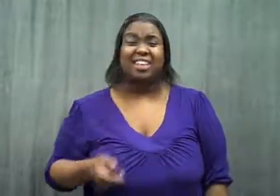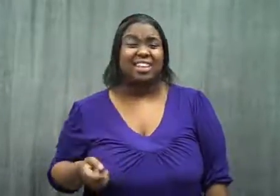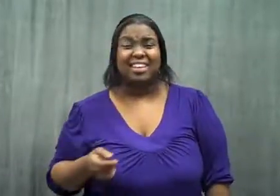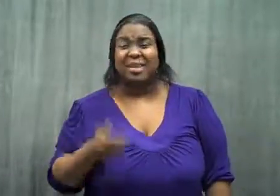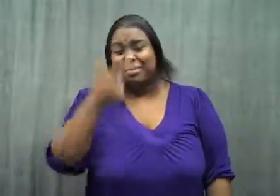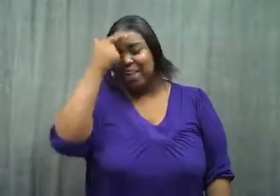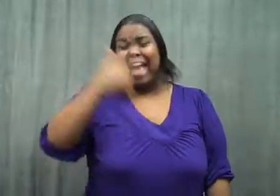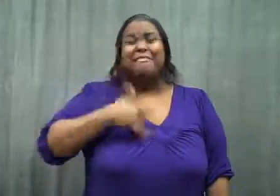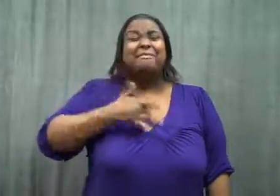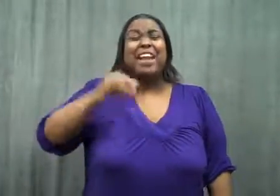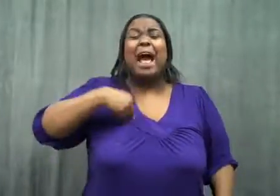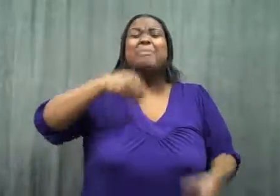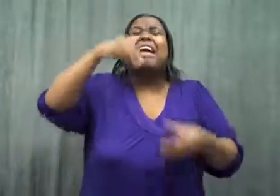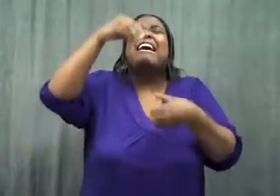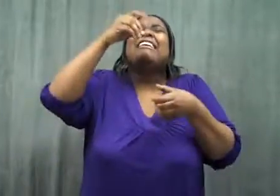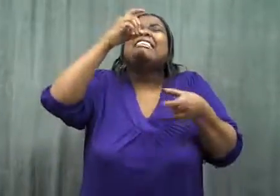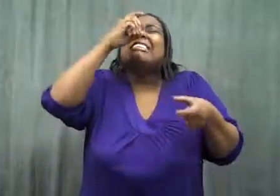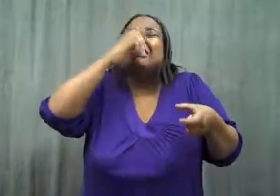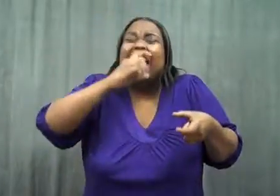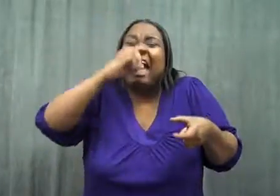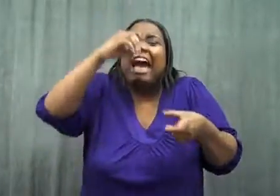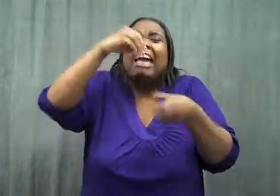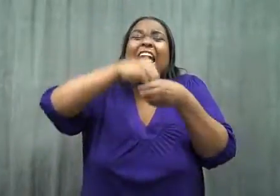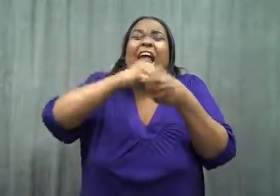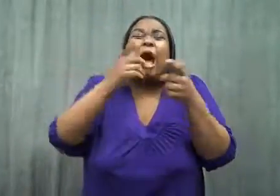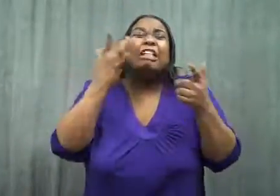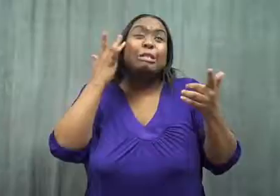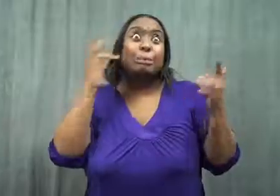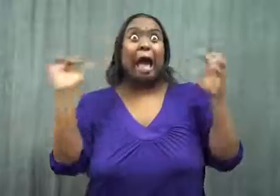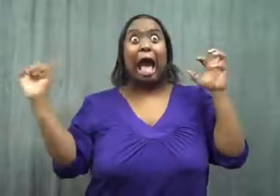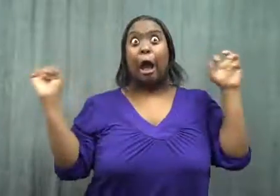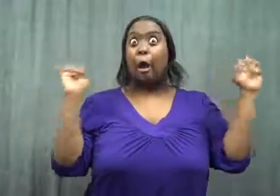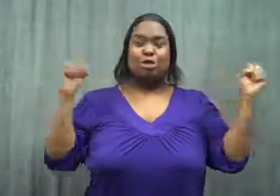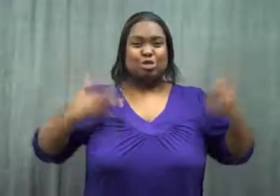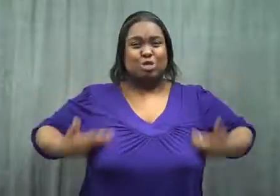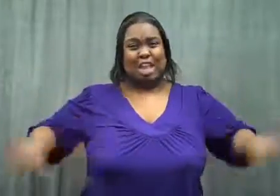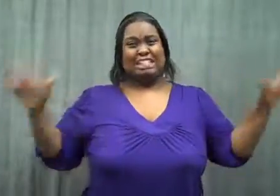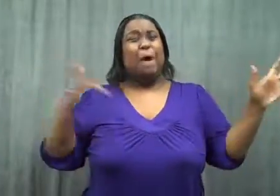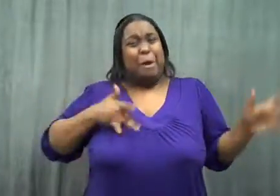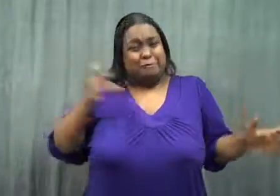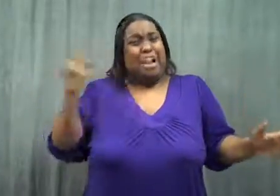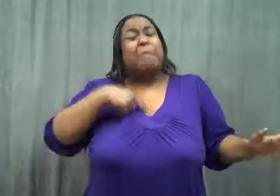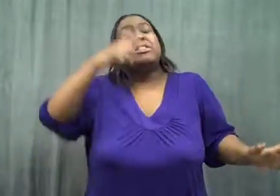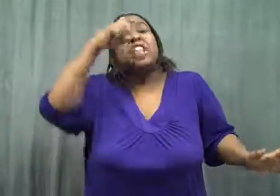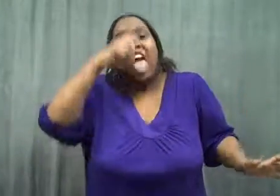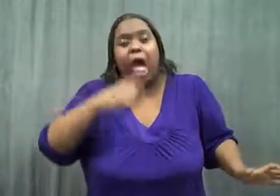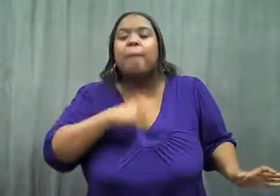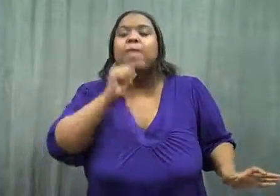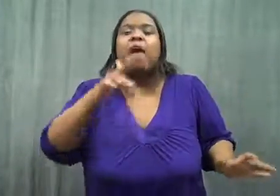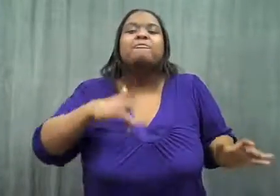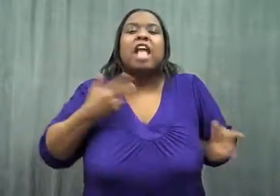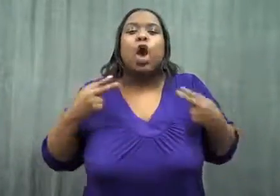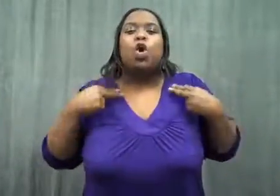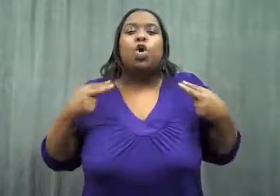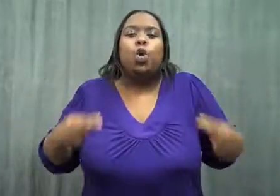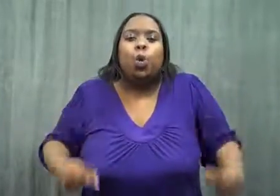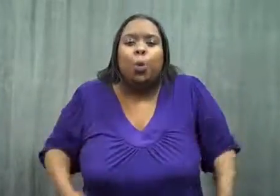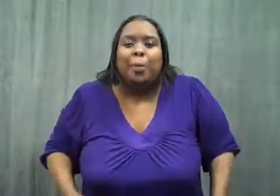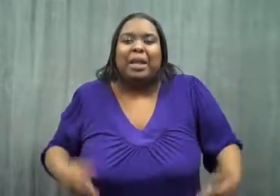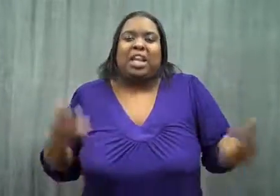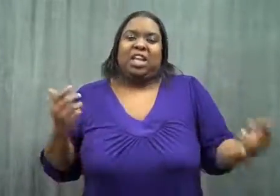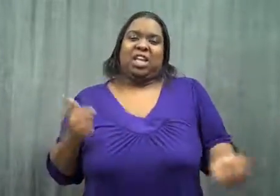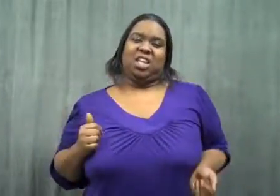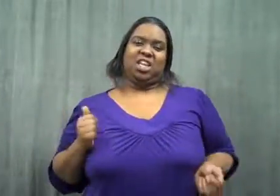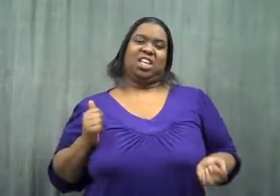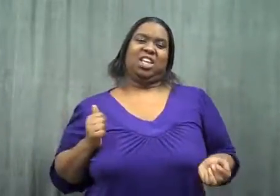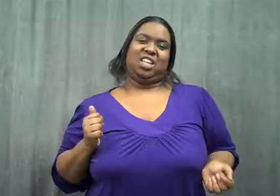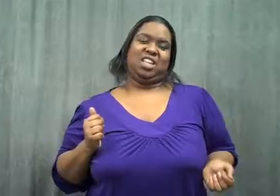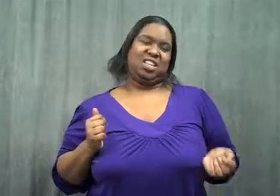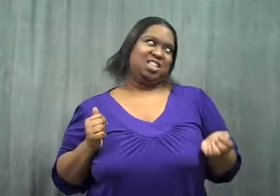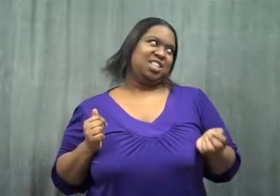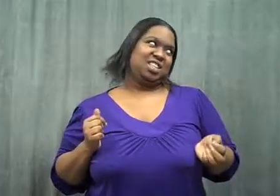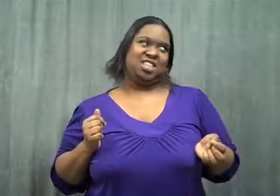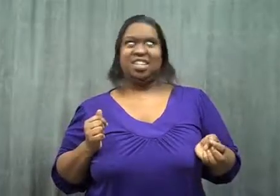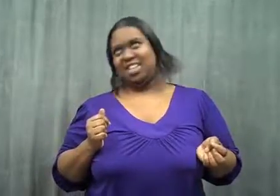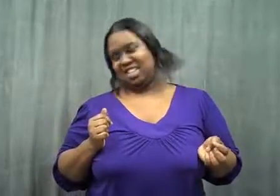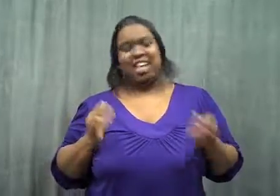I didn't feel human. I felt like a doll in a sparkly dress!